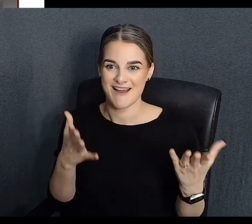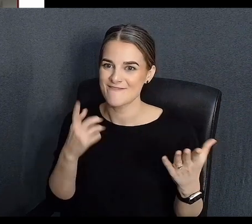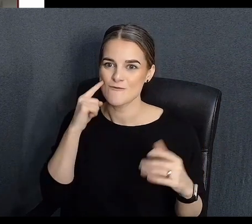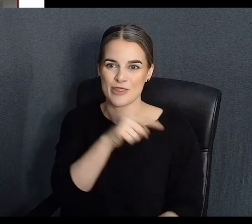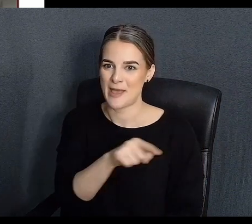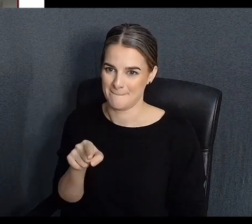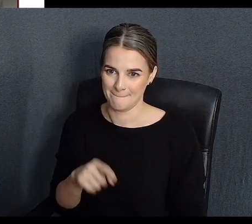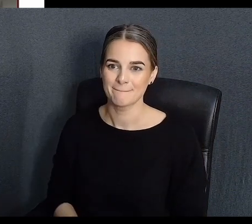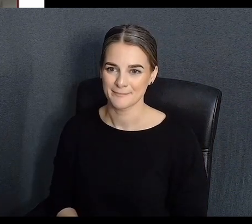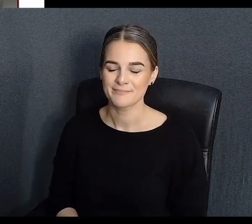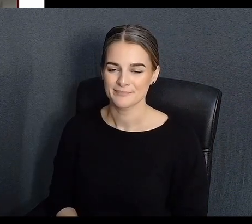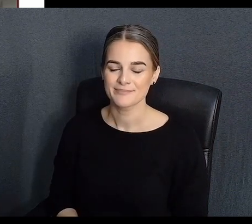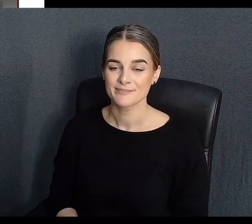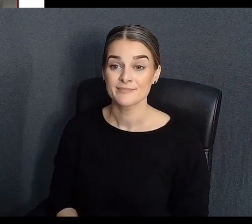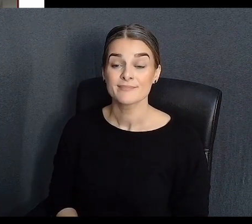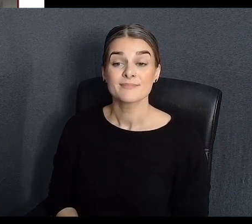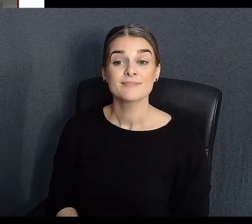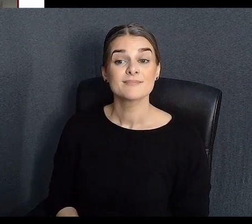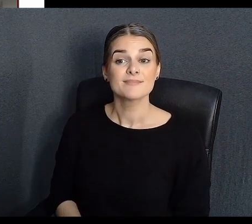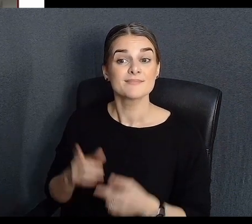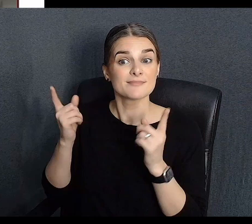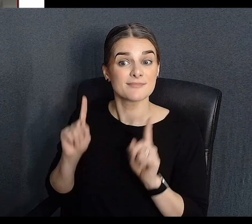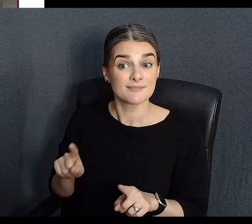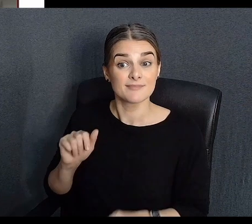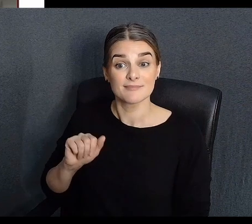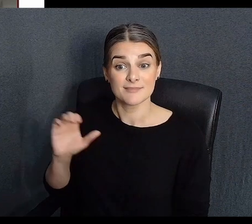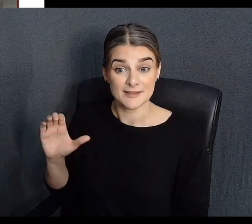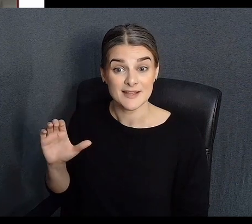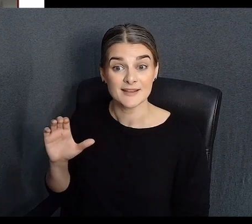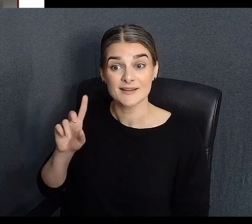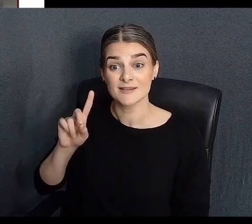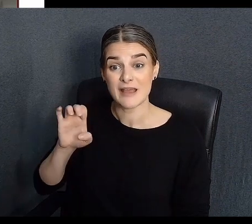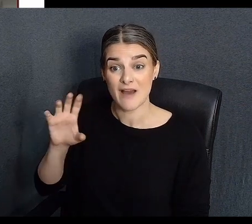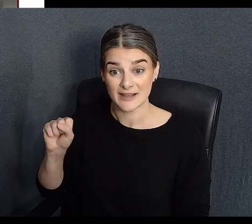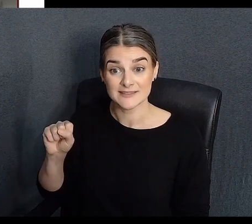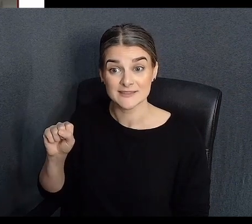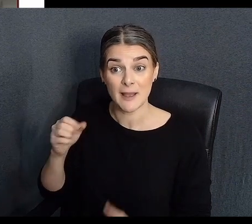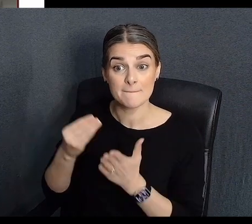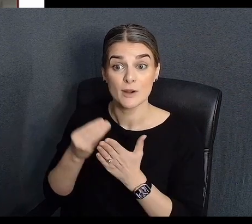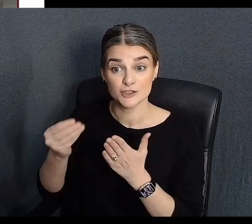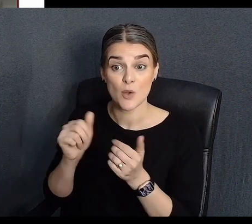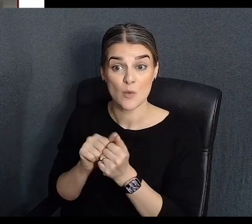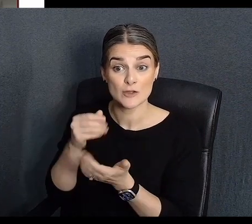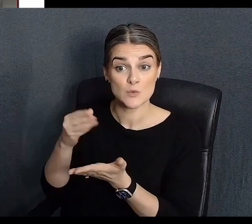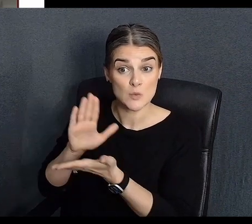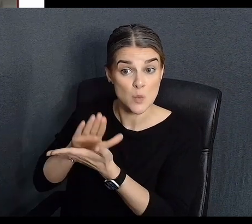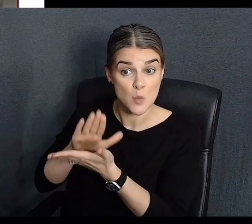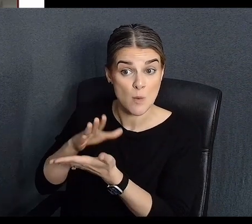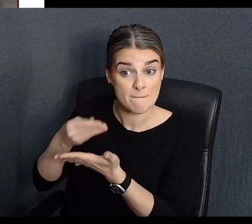When an AAC device is purchased with school funds, however, that device does not necessarily